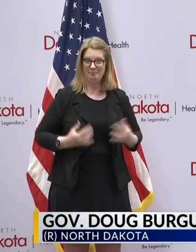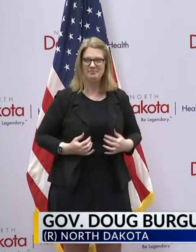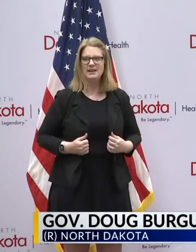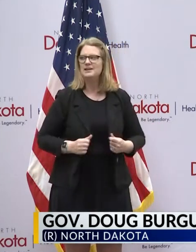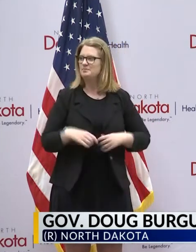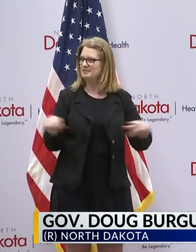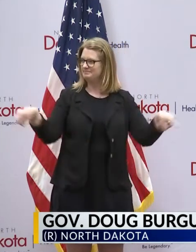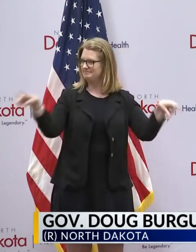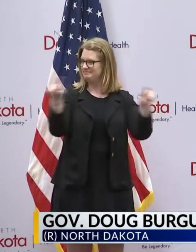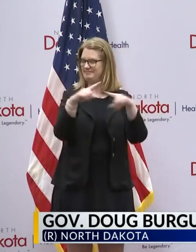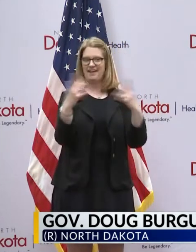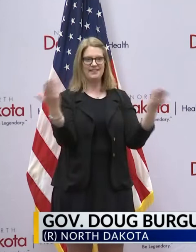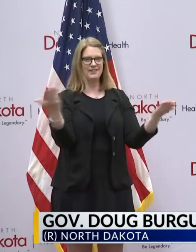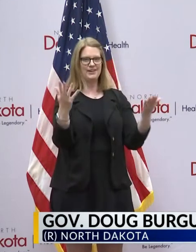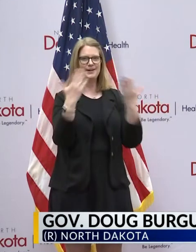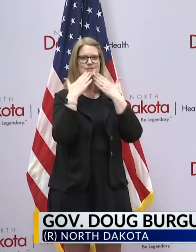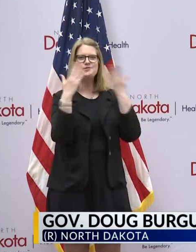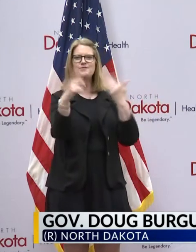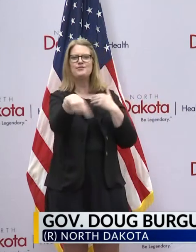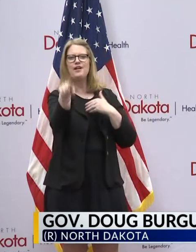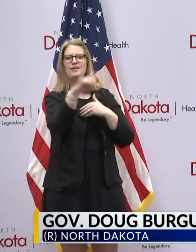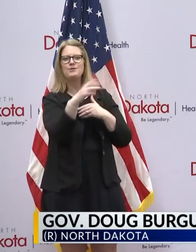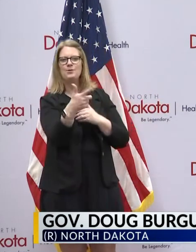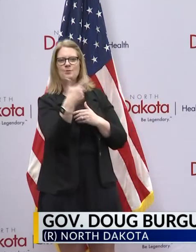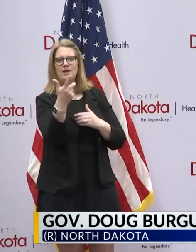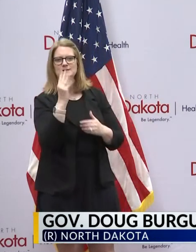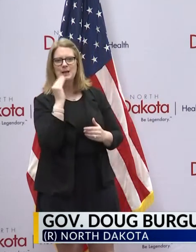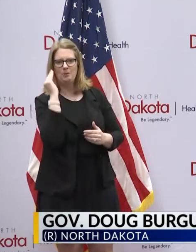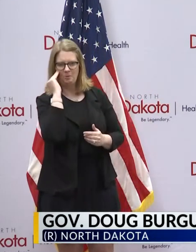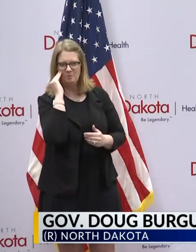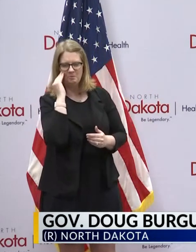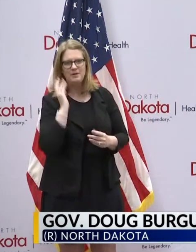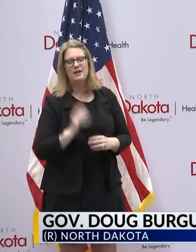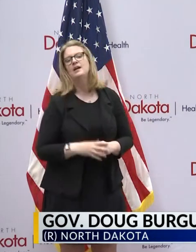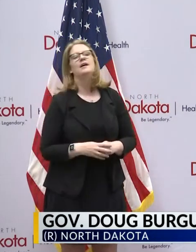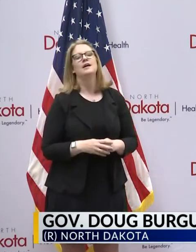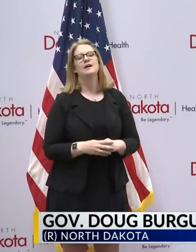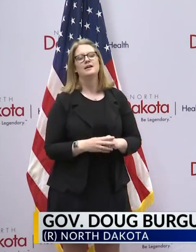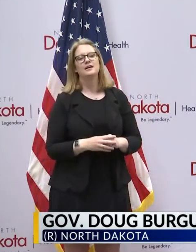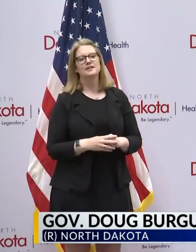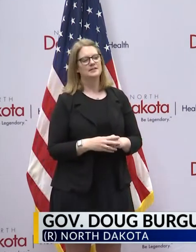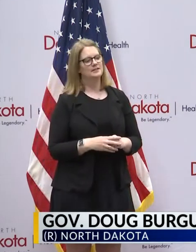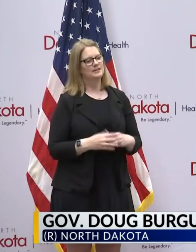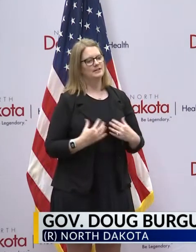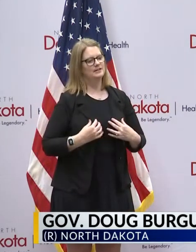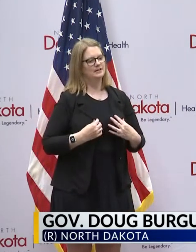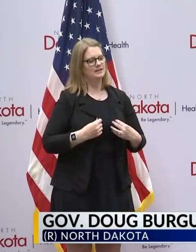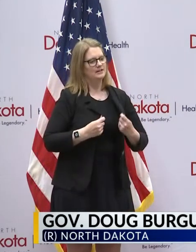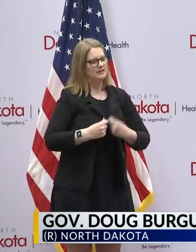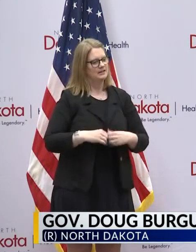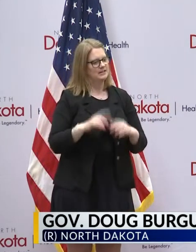IN 50, MAYBE THAT'S PART OF THE CELEBRATION, BUT WE'RE -- WE ARE ALL HERE AND GRATEFUL FOR ALL OF